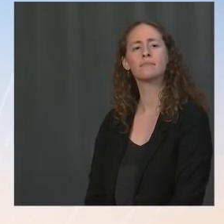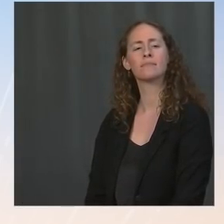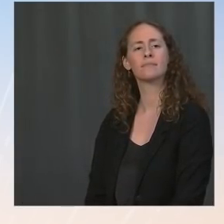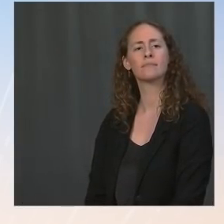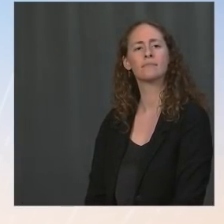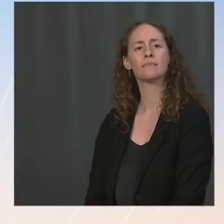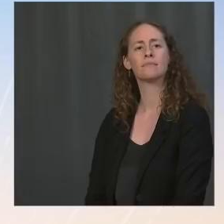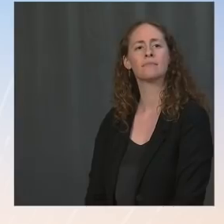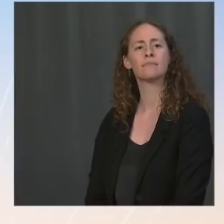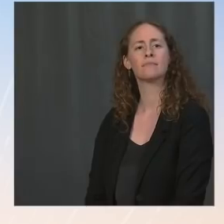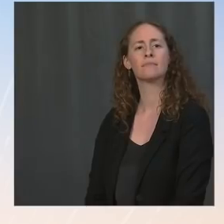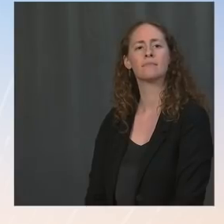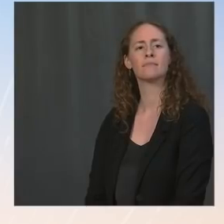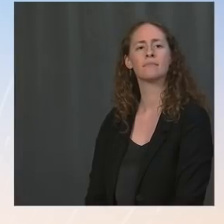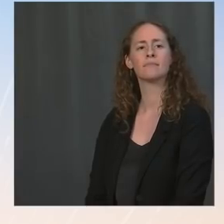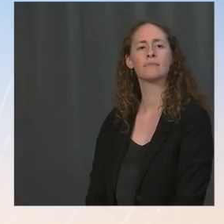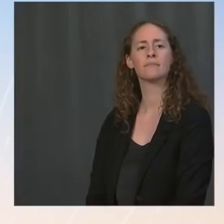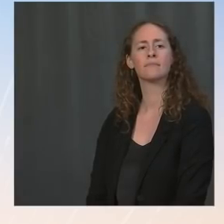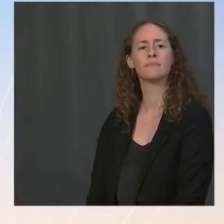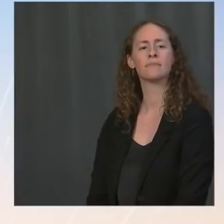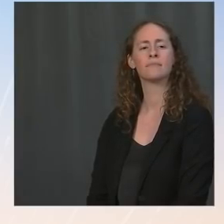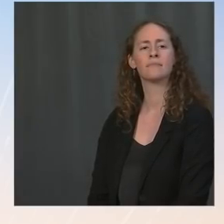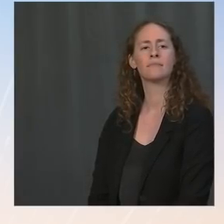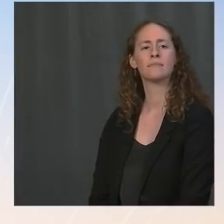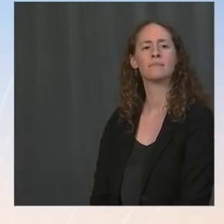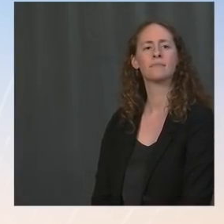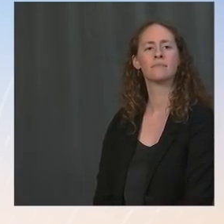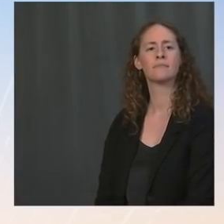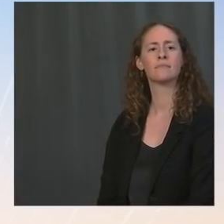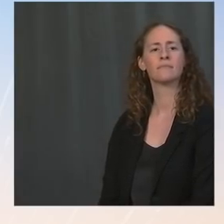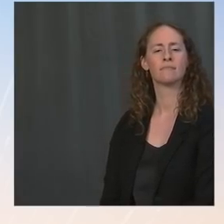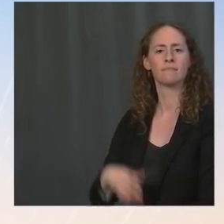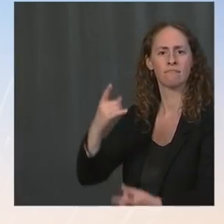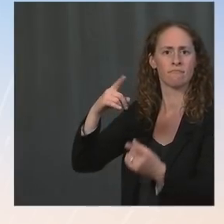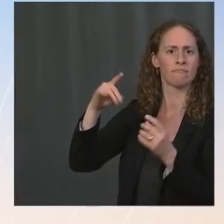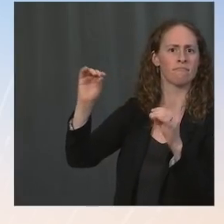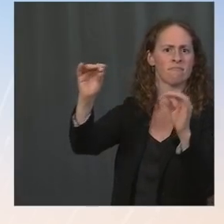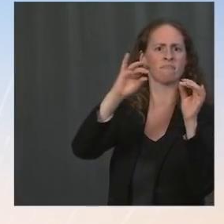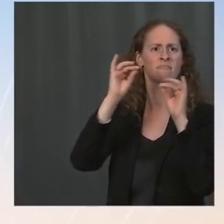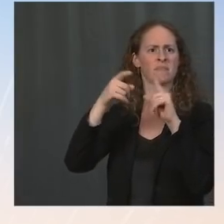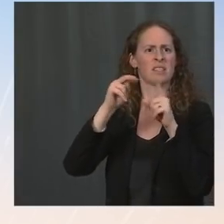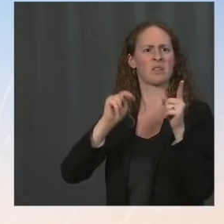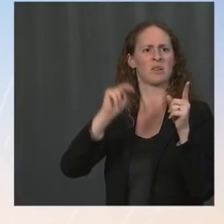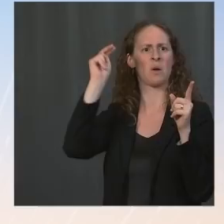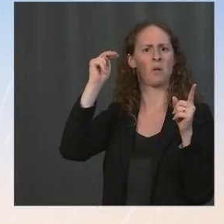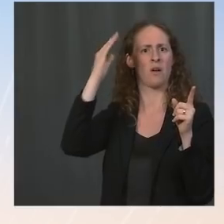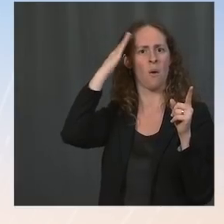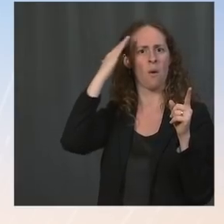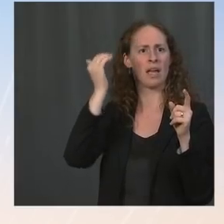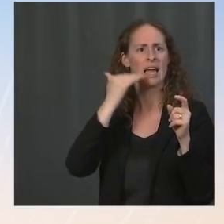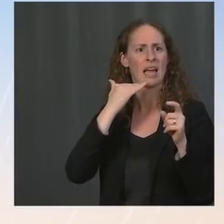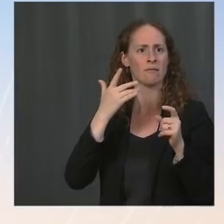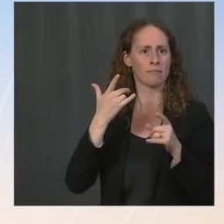North Korean's main nuclear reactor may be restarting. Ms. Psaki: Yeah. The Press: The IAEA says it's a matter of serious concern. What's the White House's reaction?